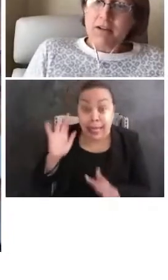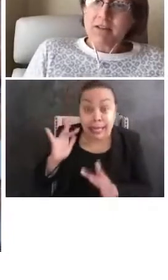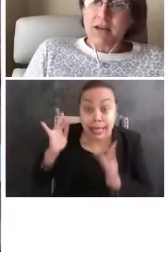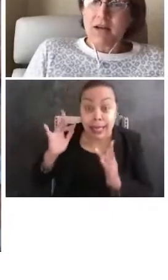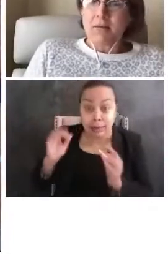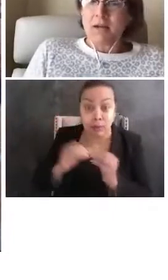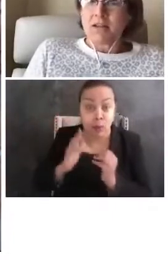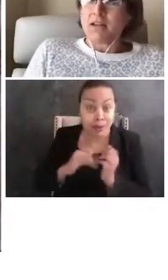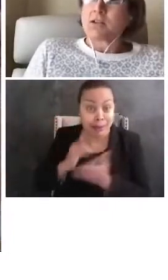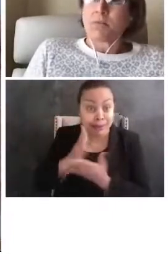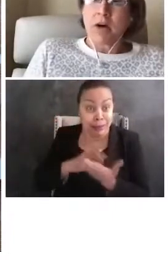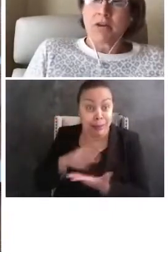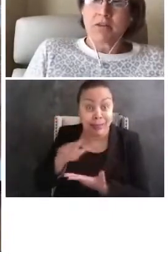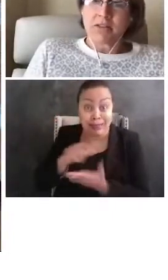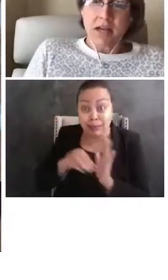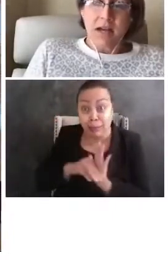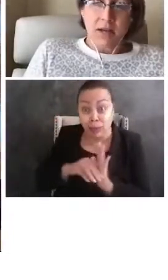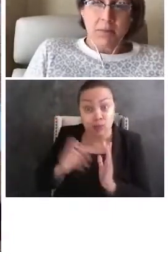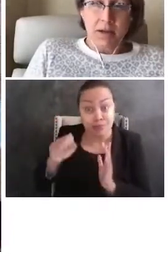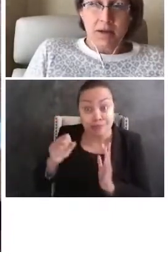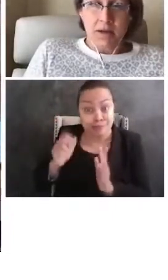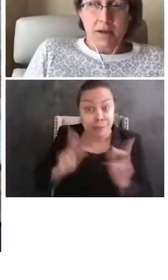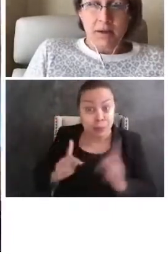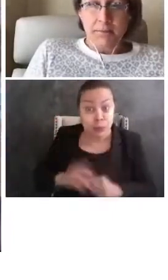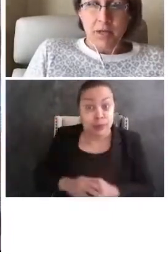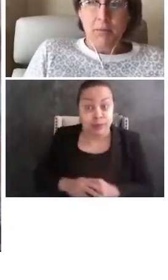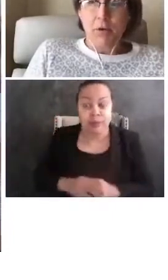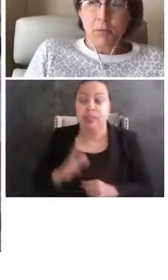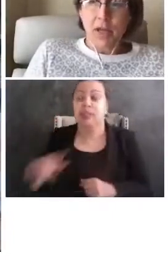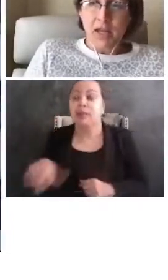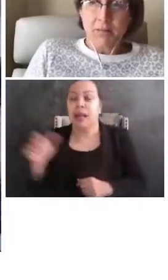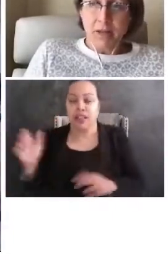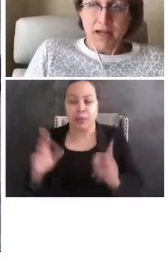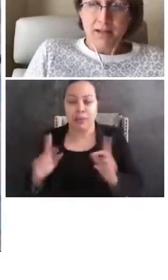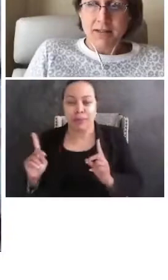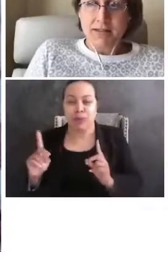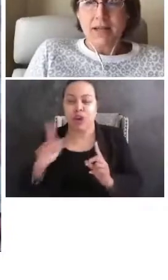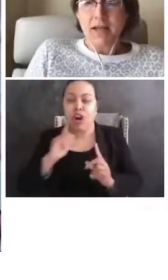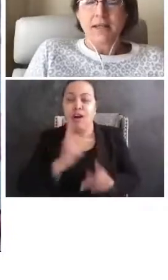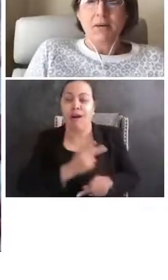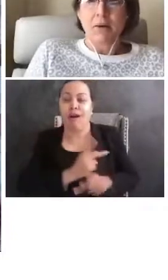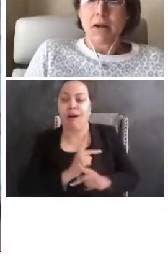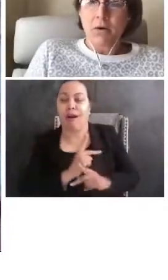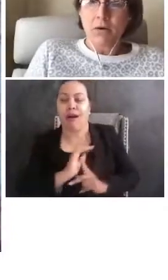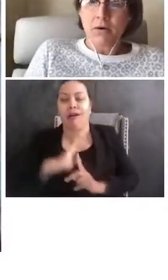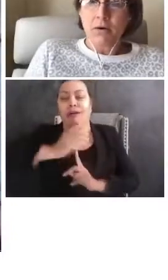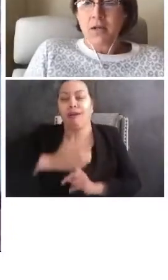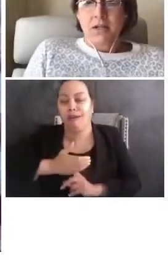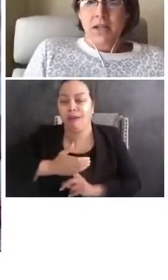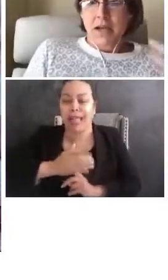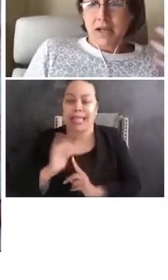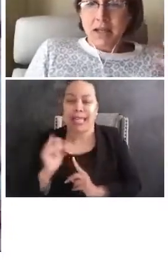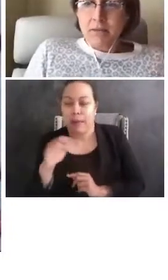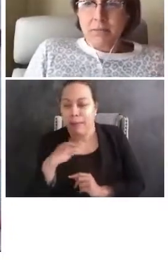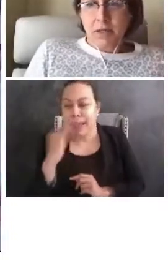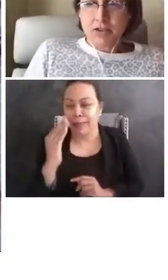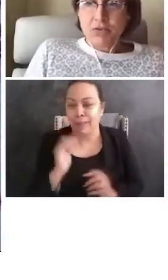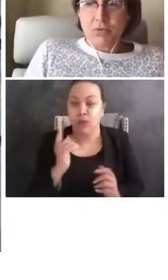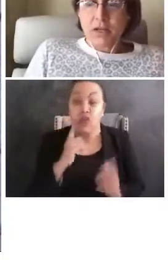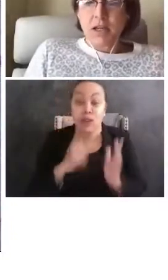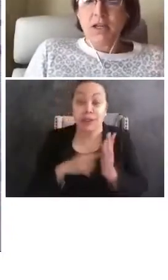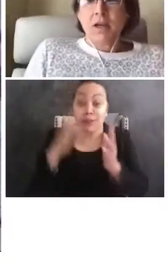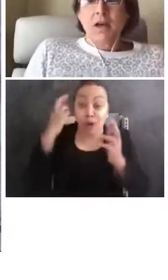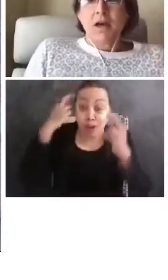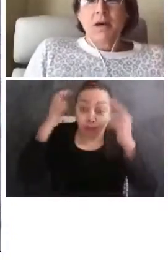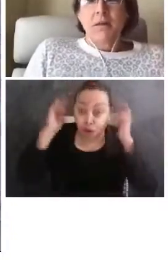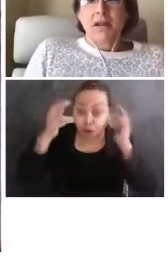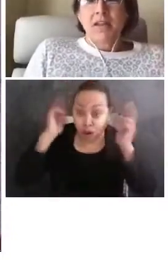And there were models with appropriated blackness.